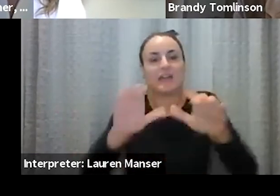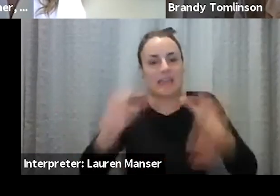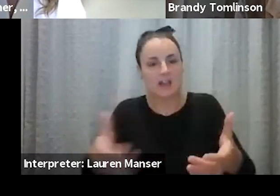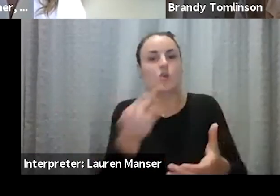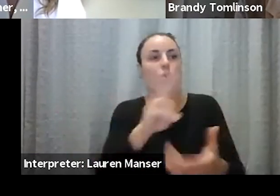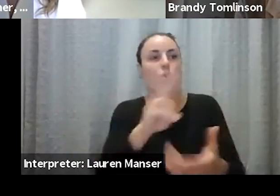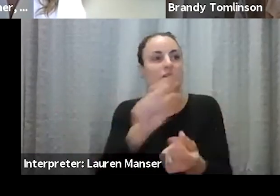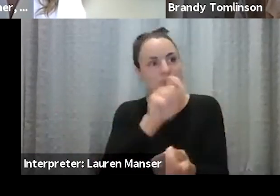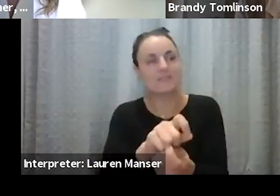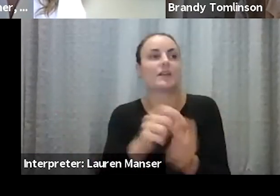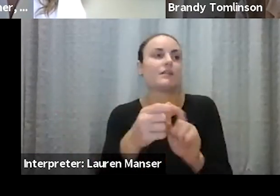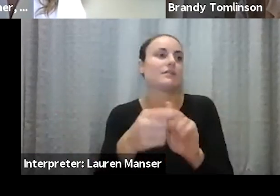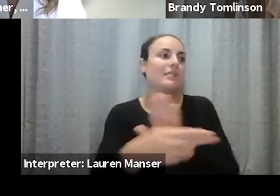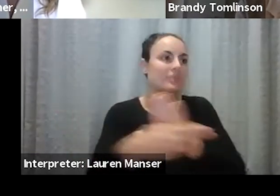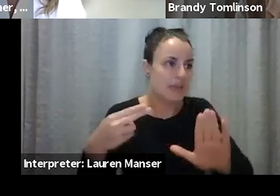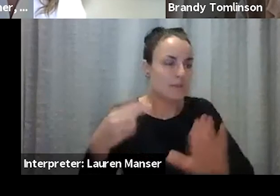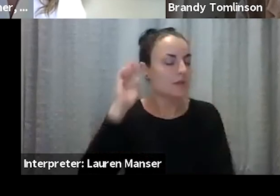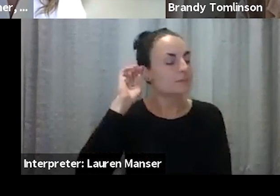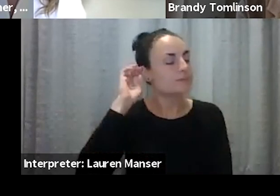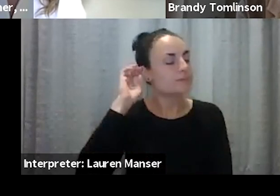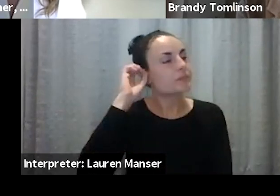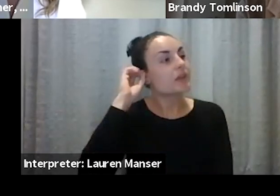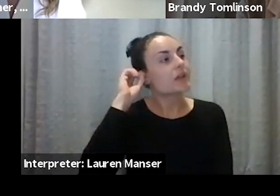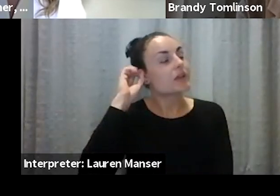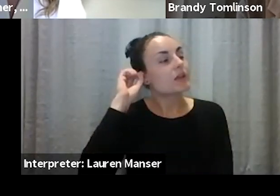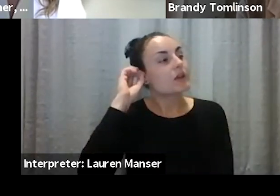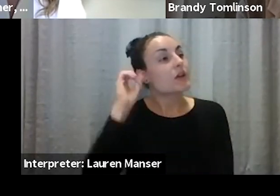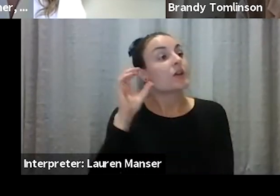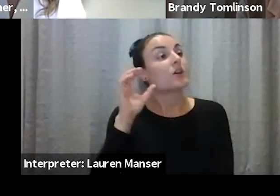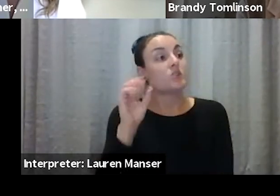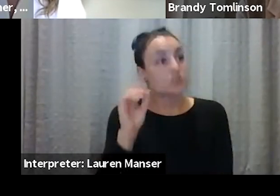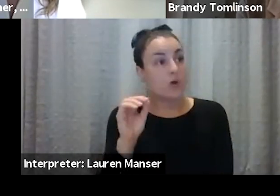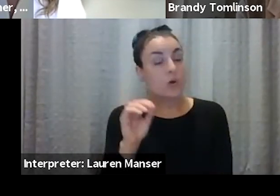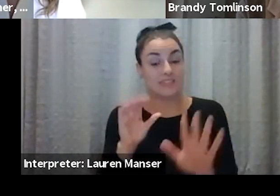and that's gonna be the challenge in figuring out how is this a disability,